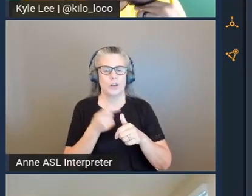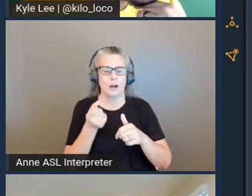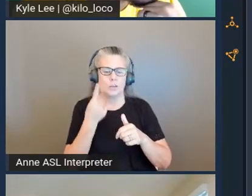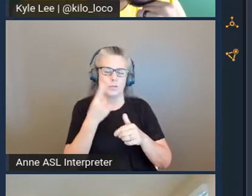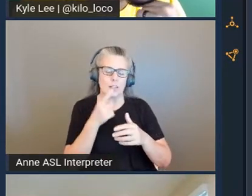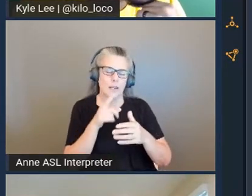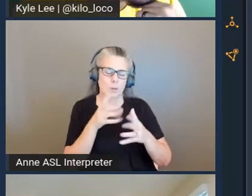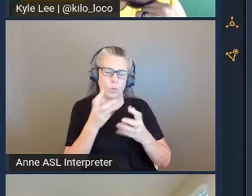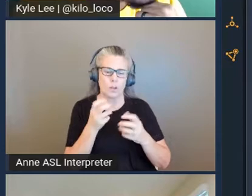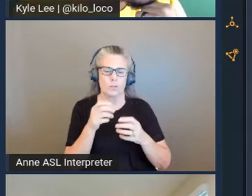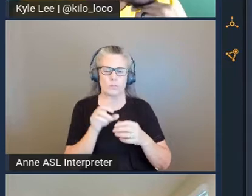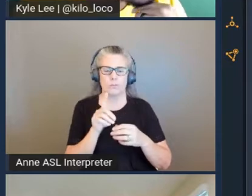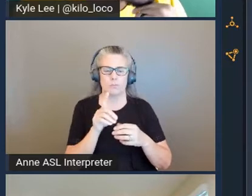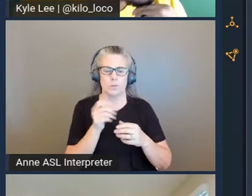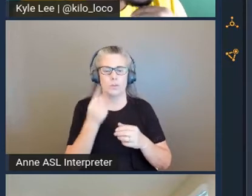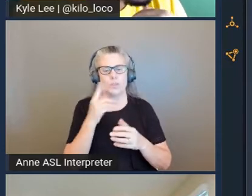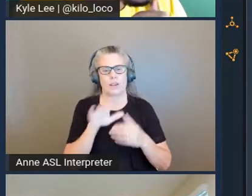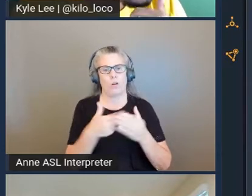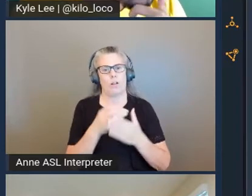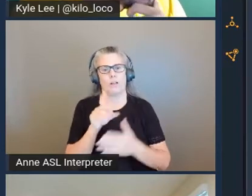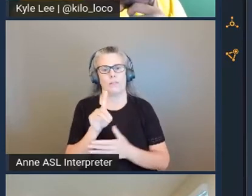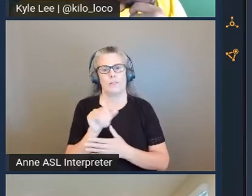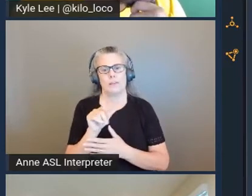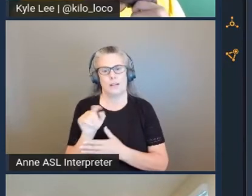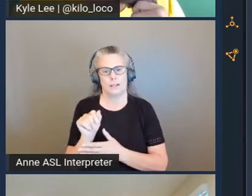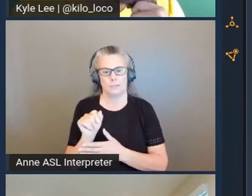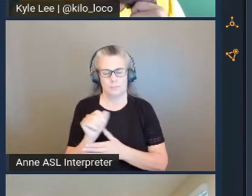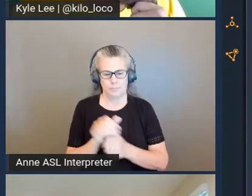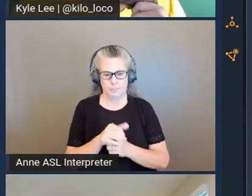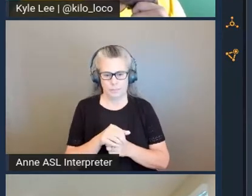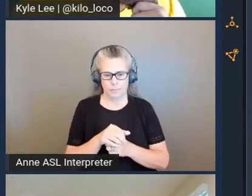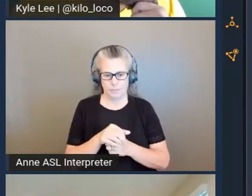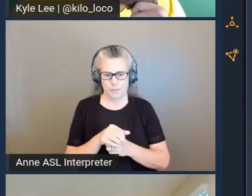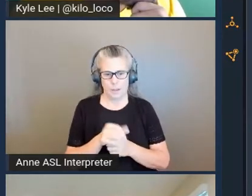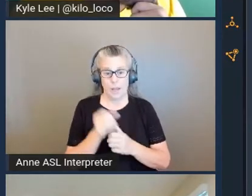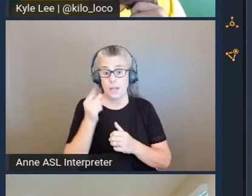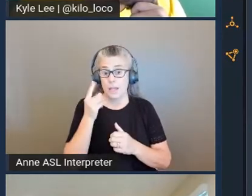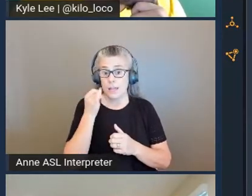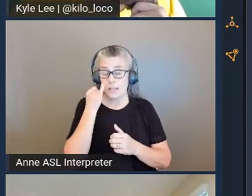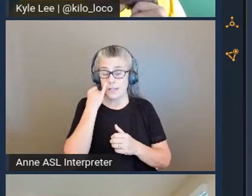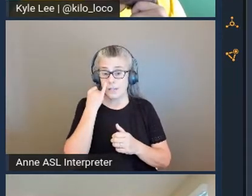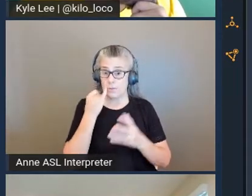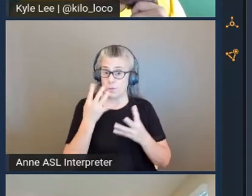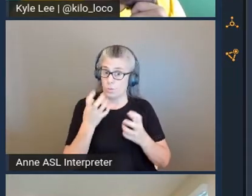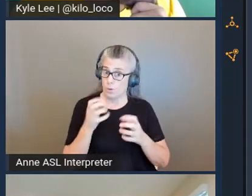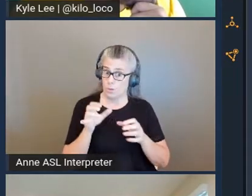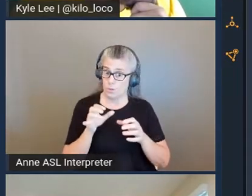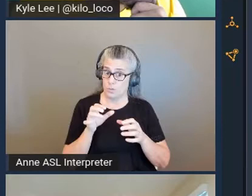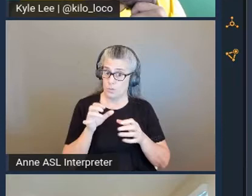Now, if you want to, if you want to do that today, without all of the functionality that I'm going